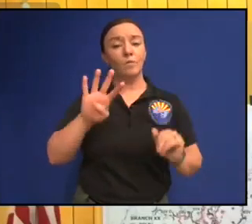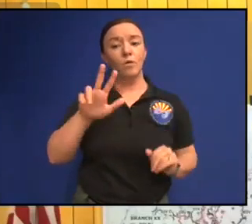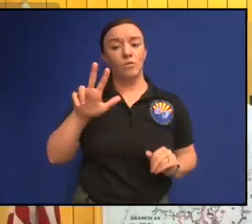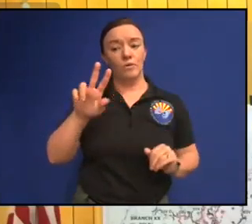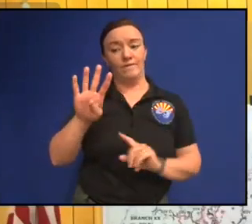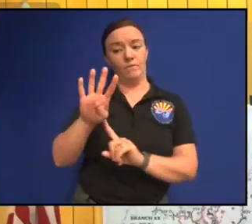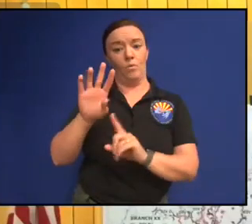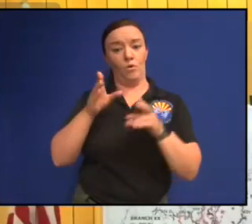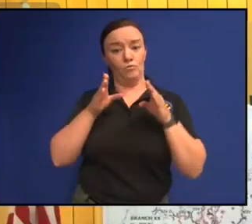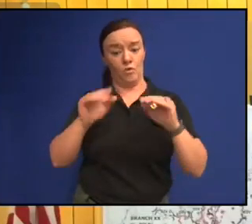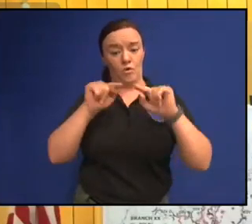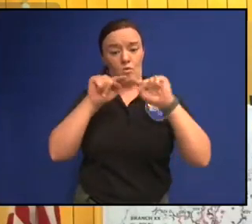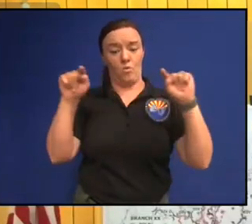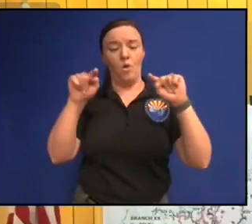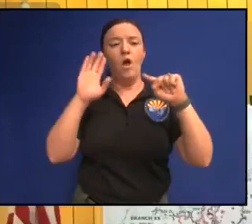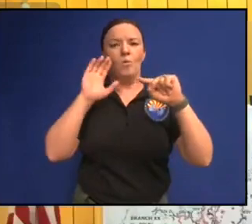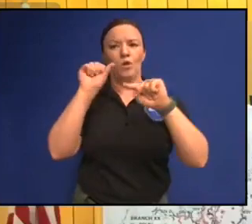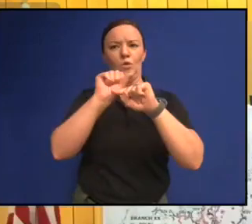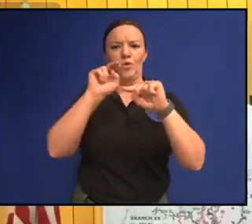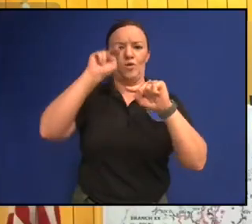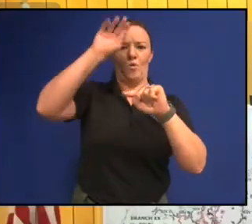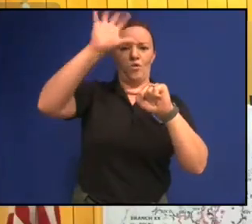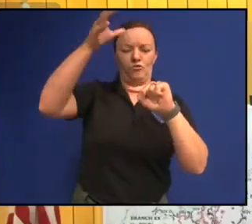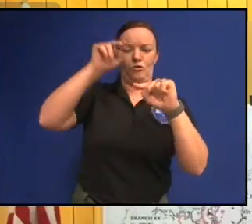THEY'RE WORKING TODAY IN THE GUADALUPITA AREA AROUND